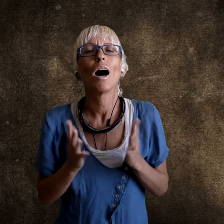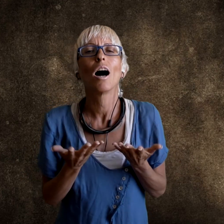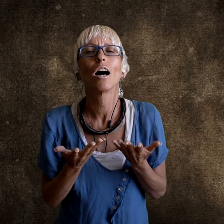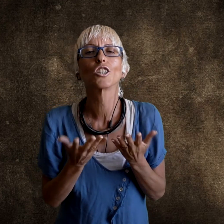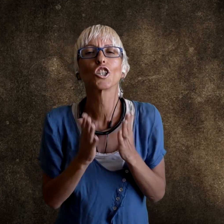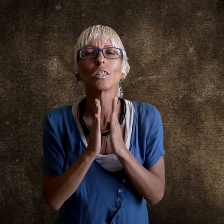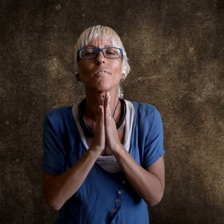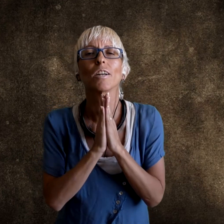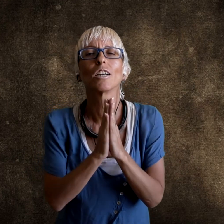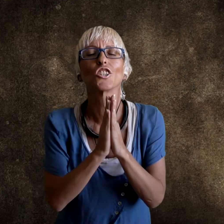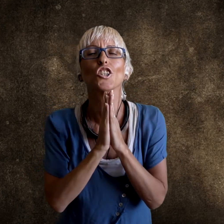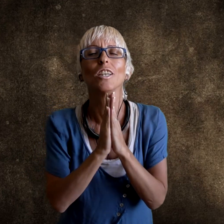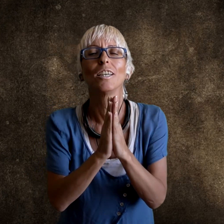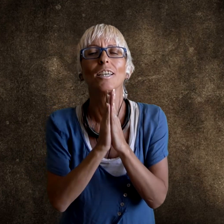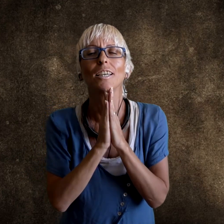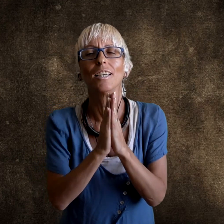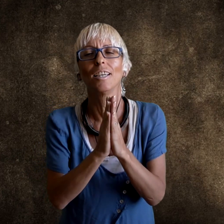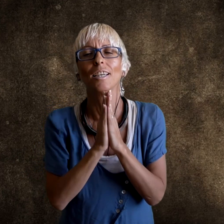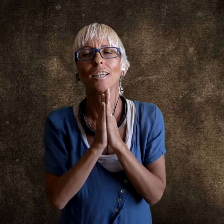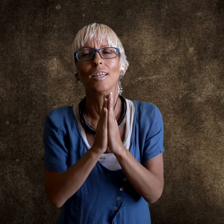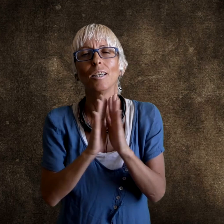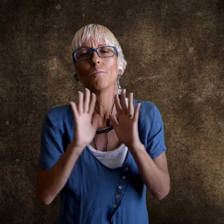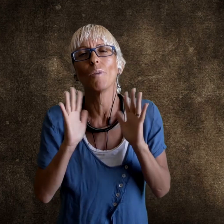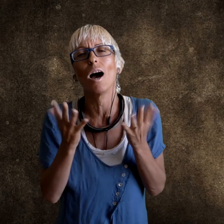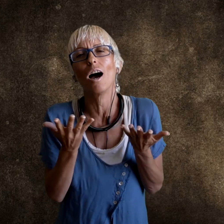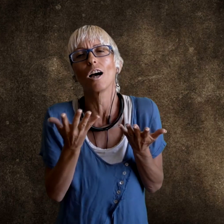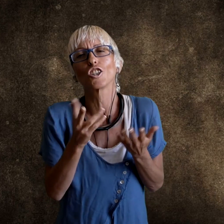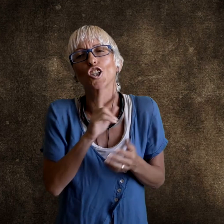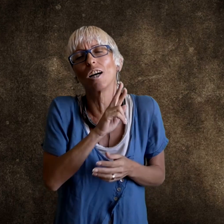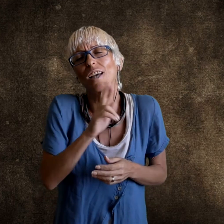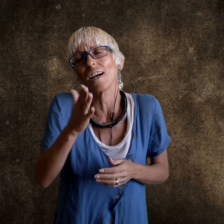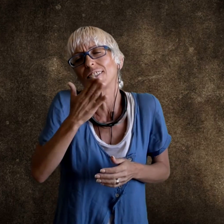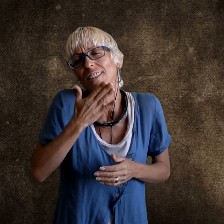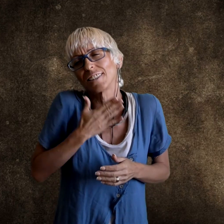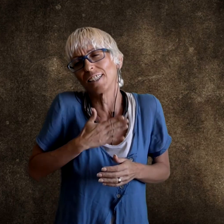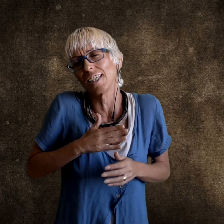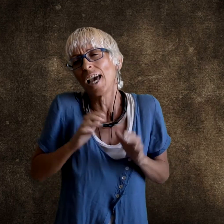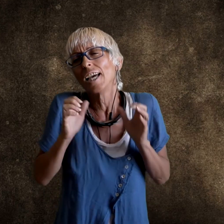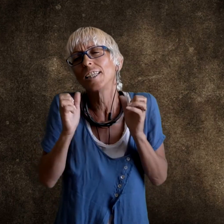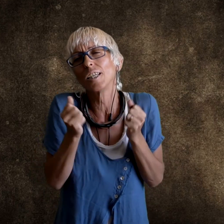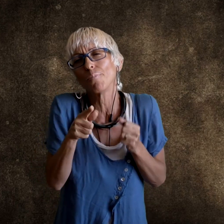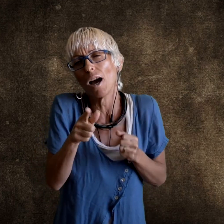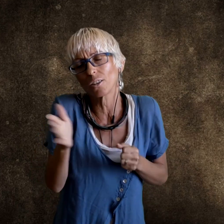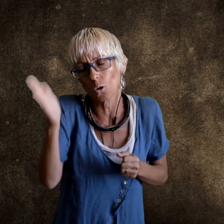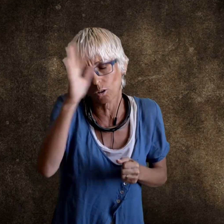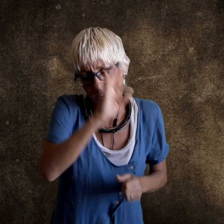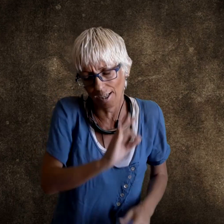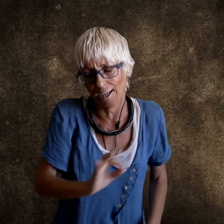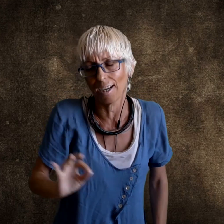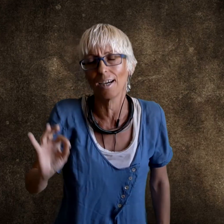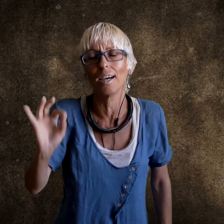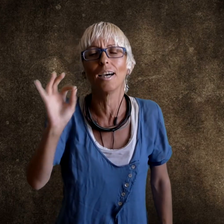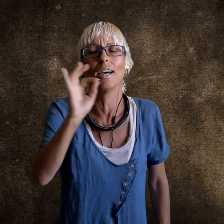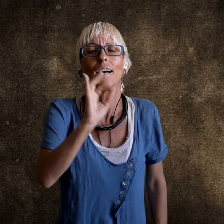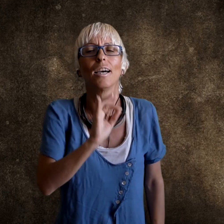whatever you ask all you only will want if you are still